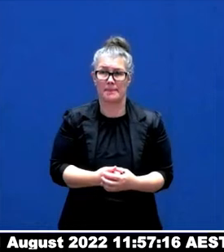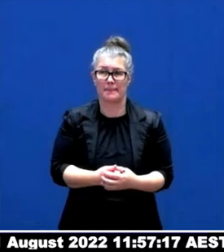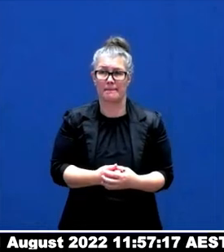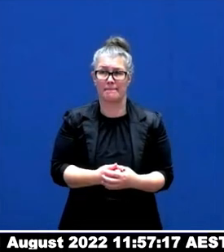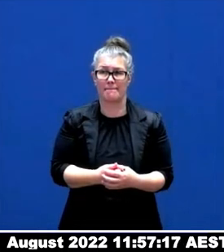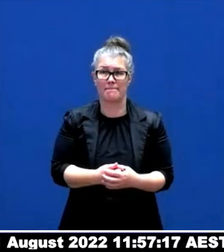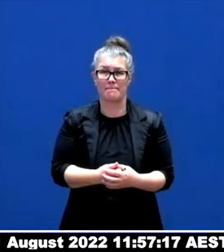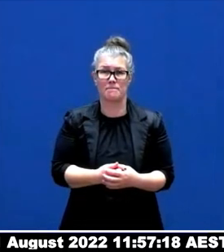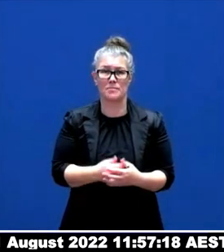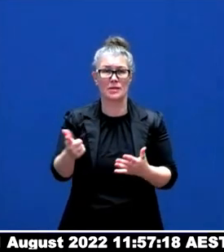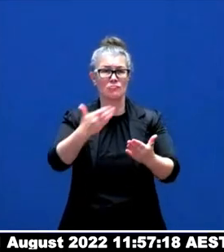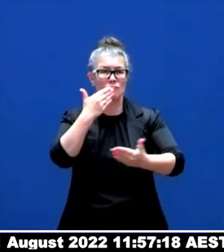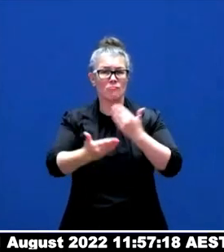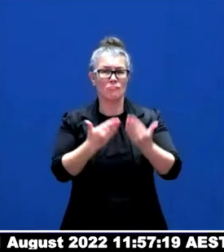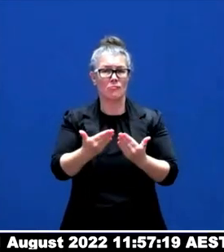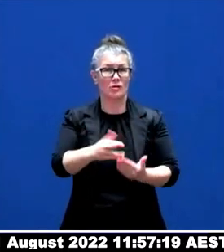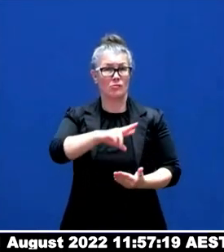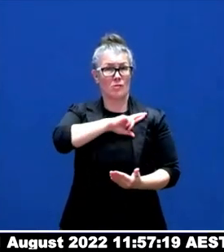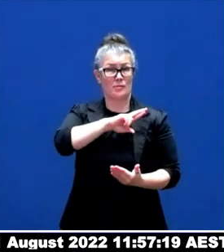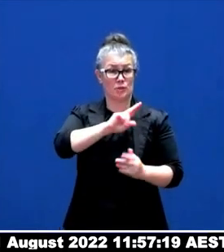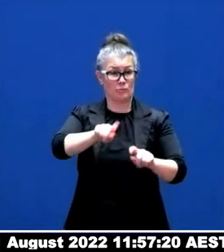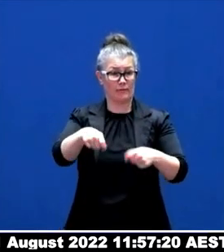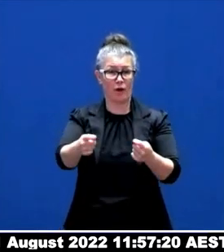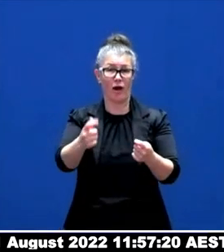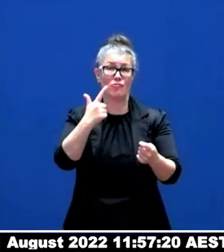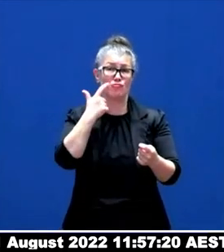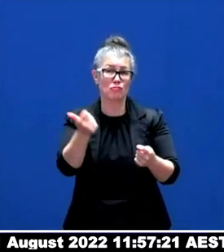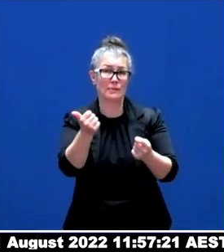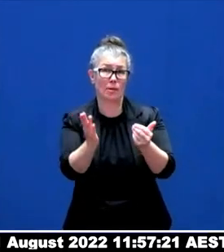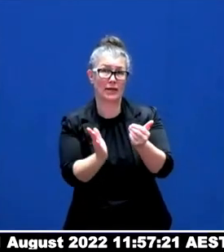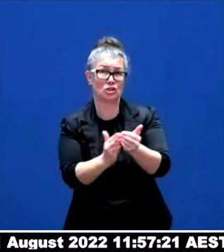"The responsibility to provide reasonable adjustment arises under the Disability